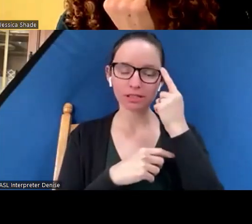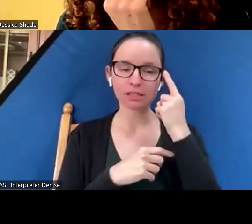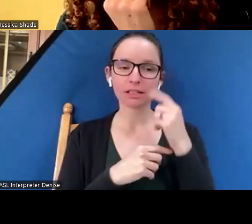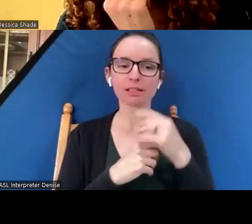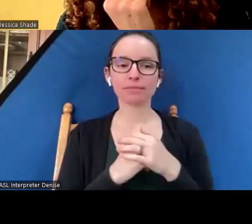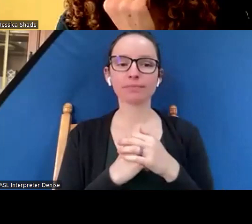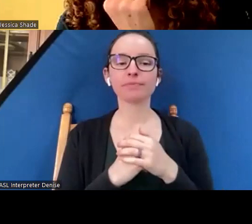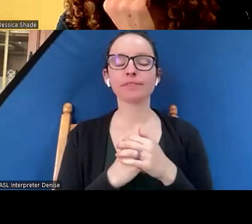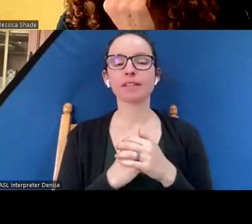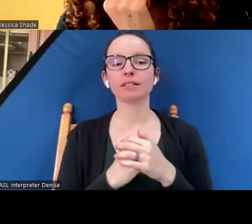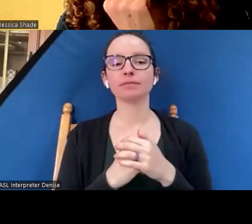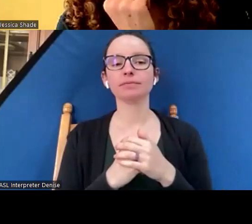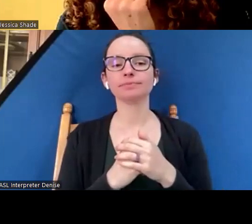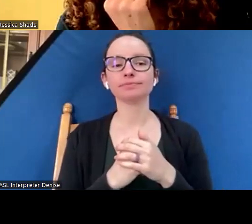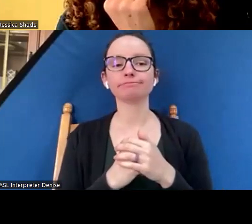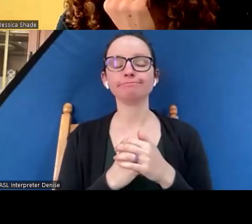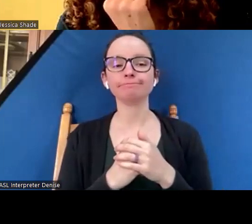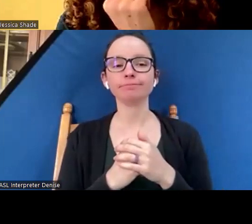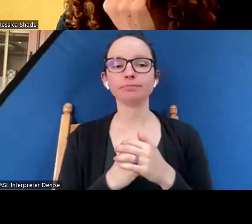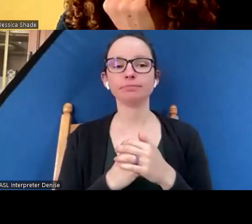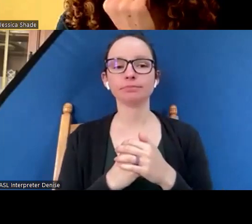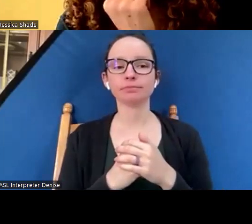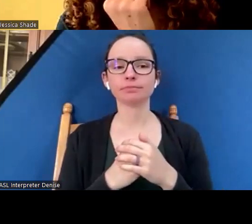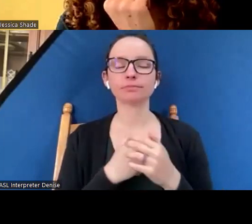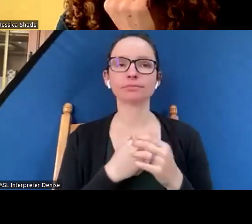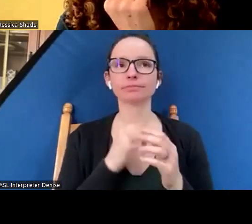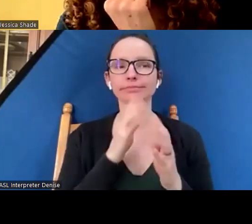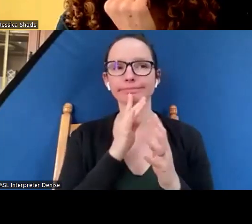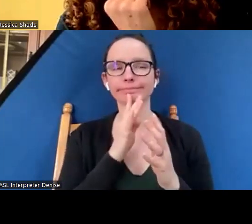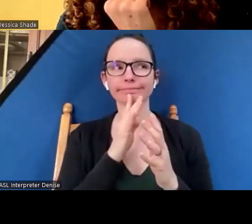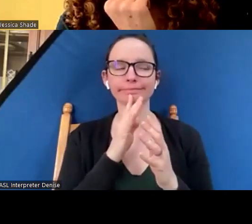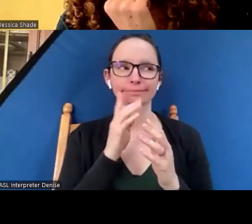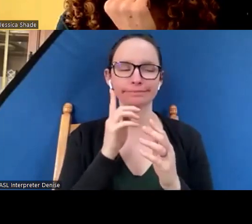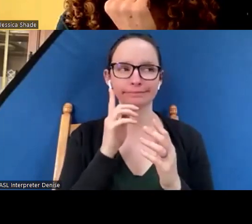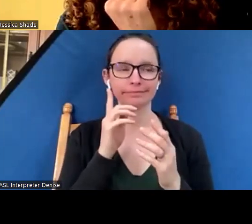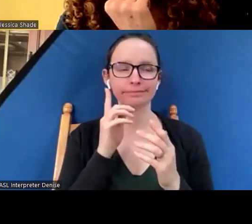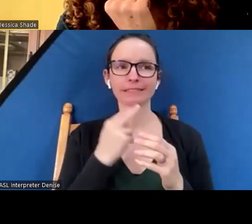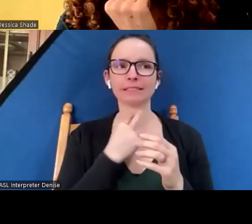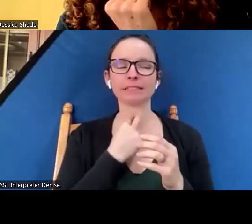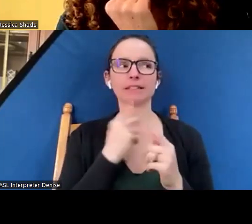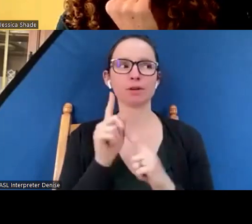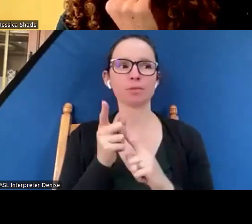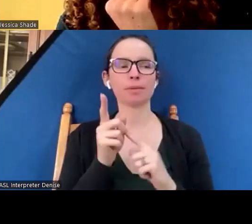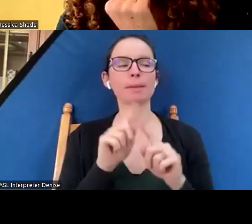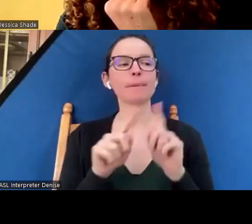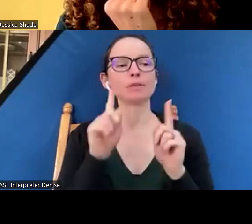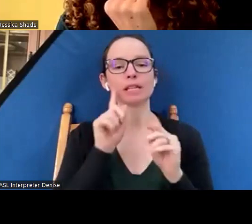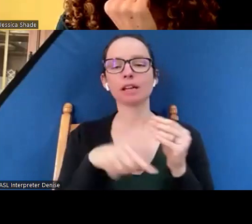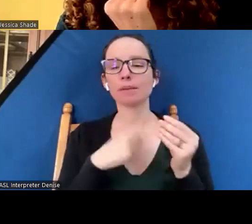So I stumbled a moment there, but I was thinking of the Grassland 2.0 project based out of the University of Wisconsin